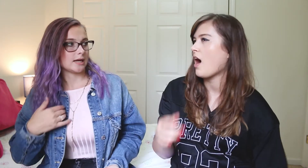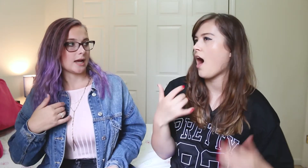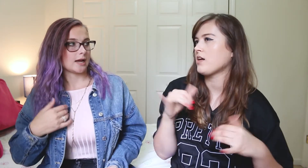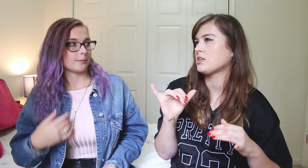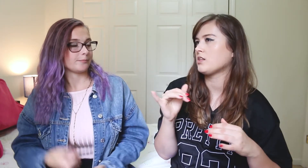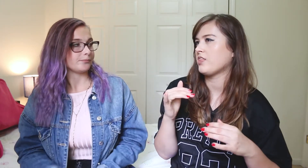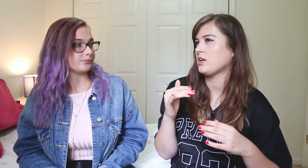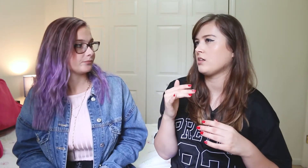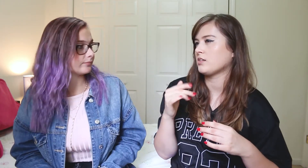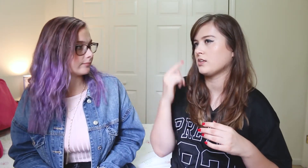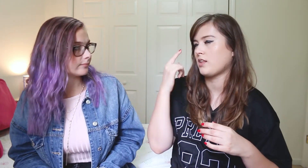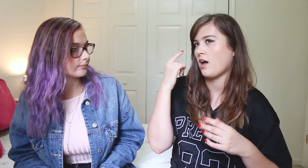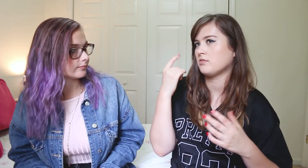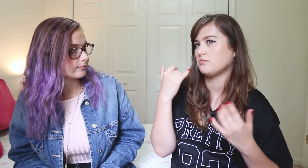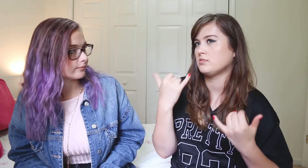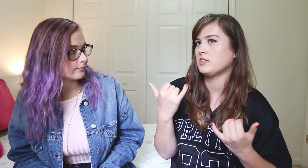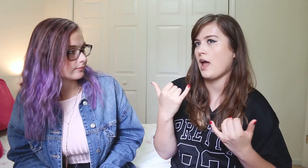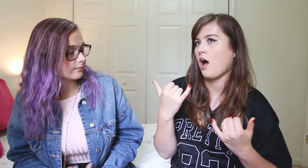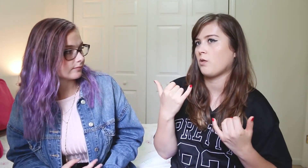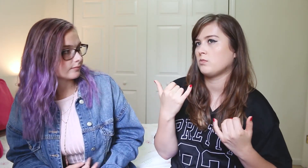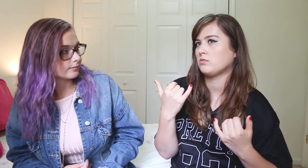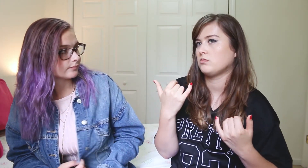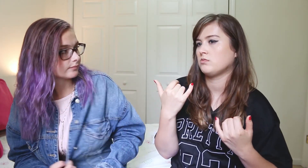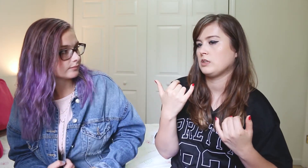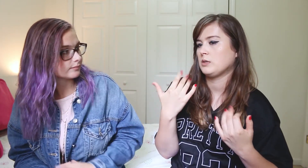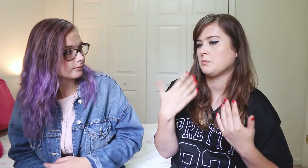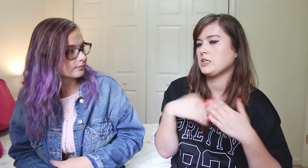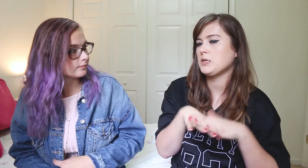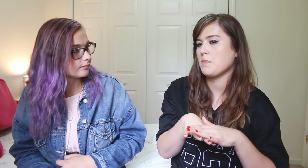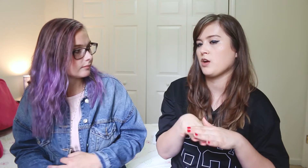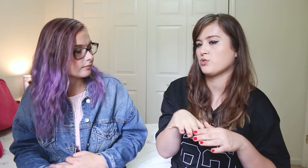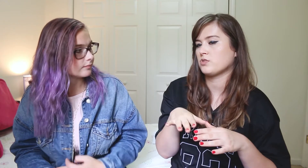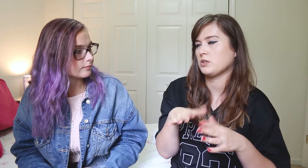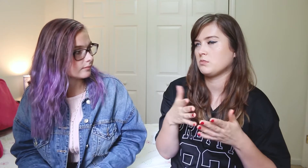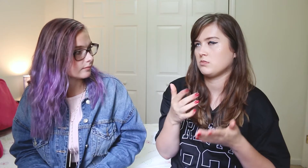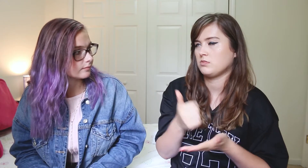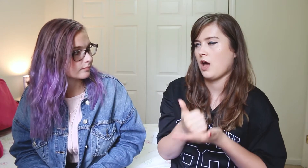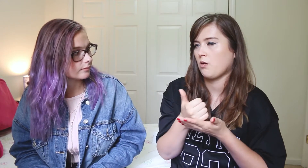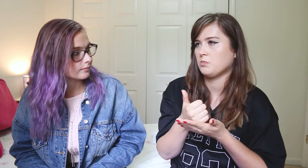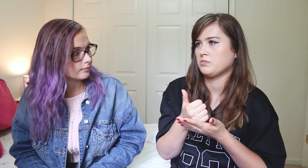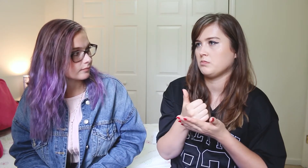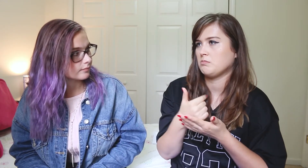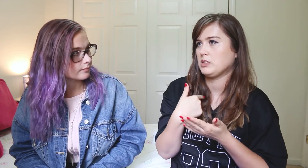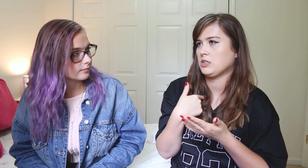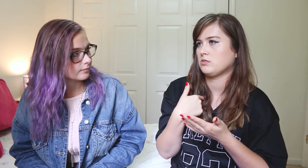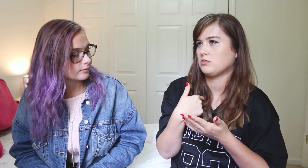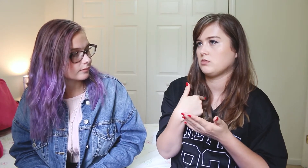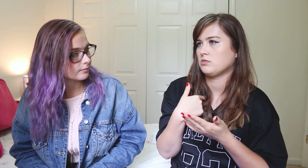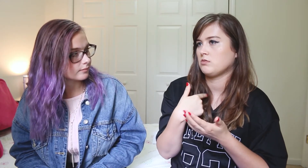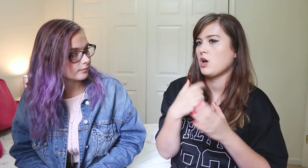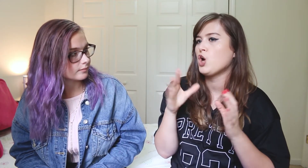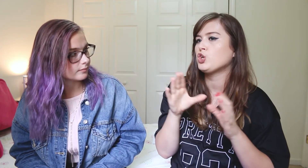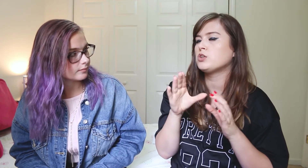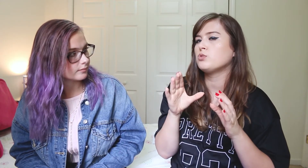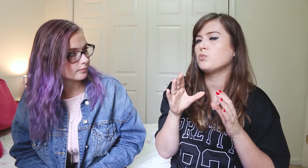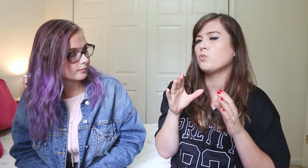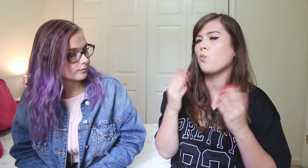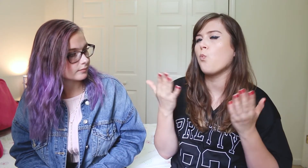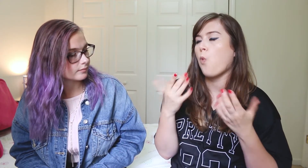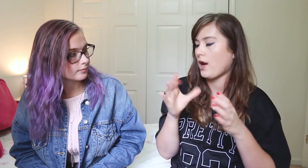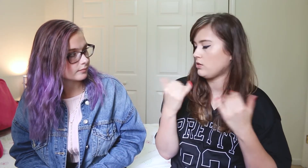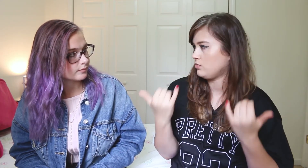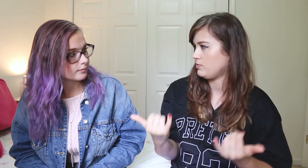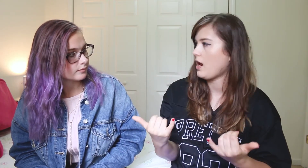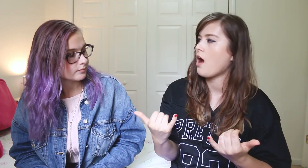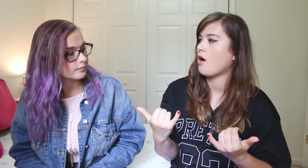I think being mainstreamed helped me with what I do now.